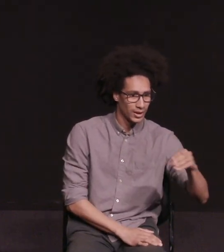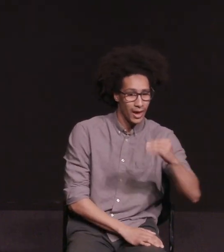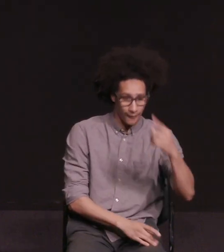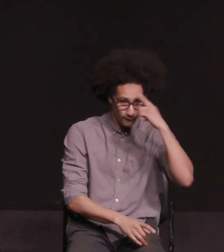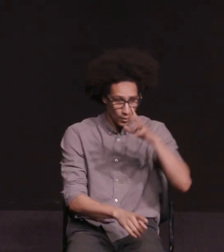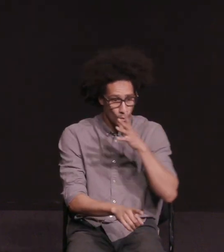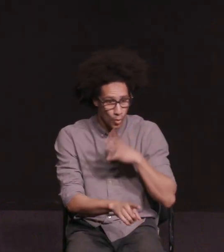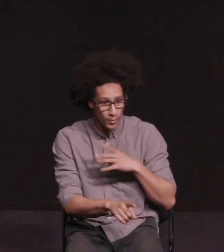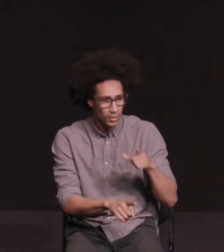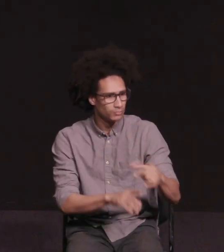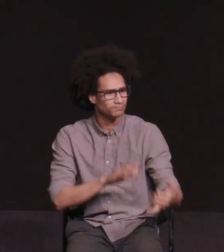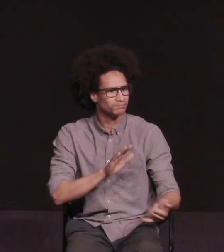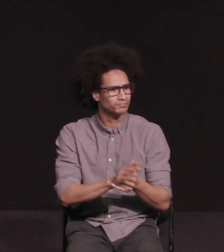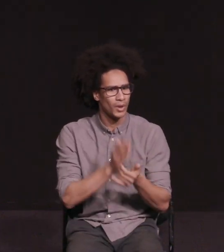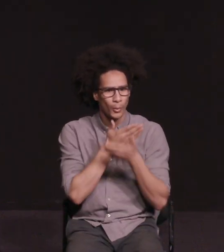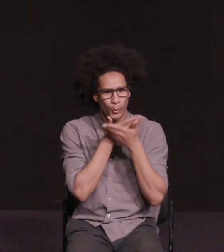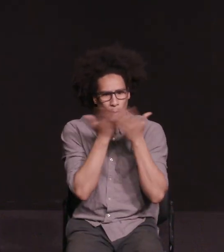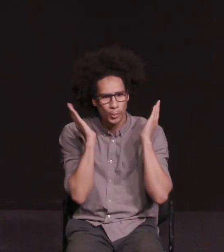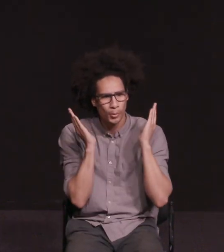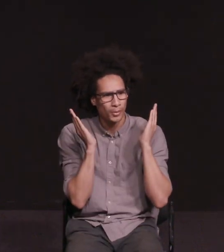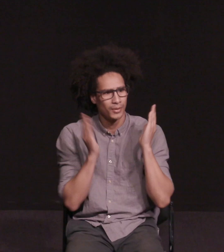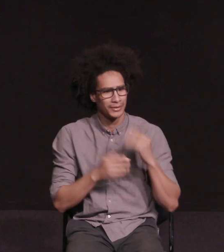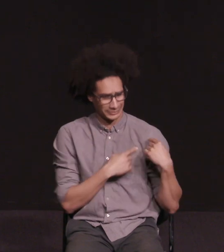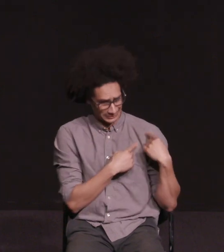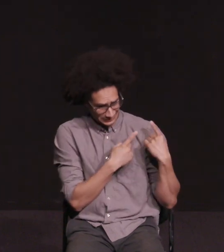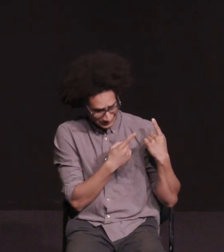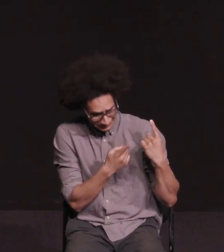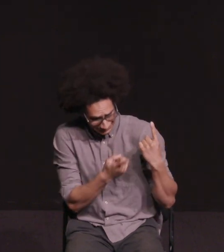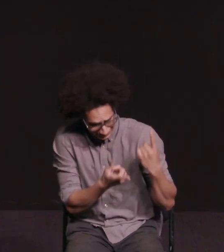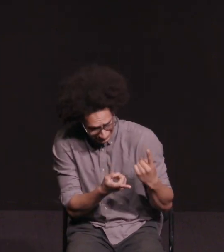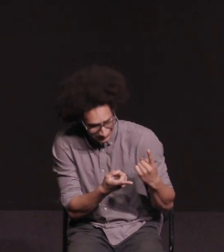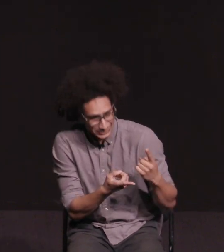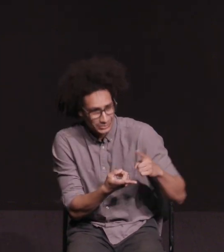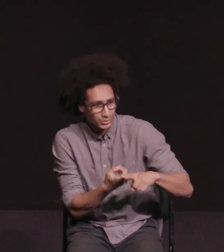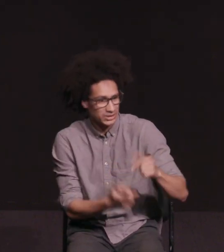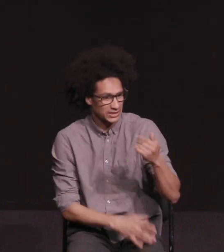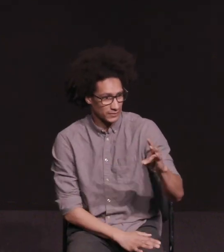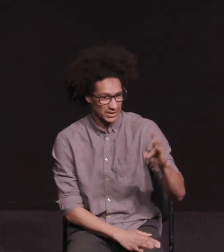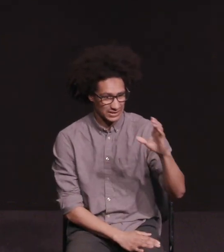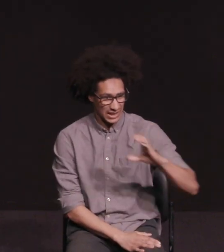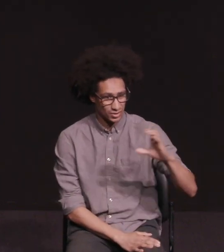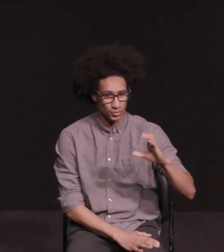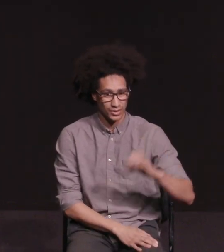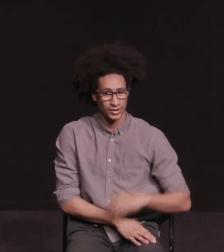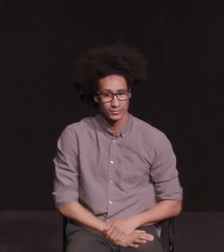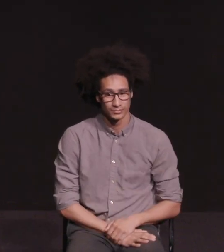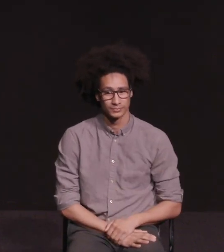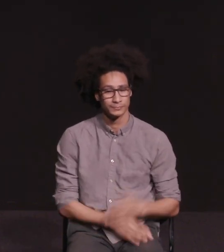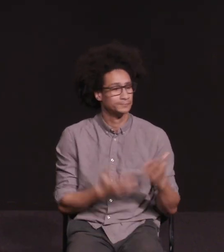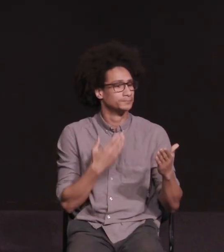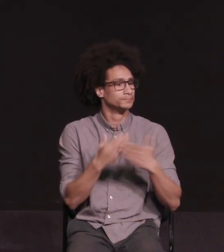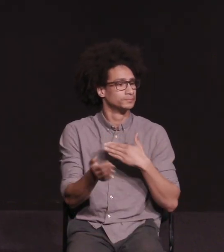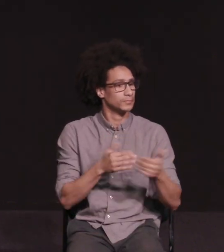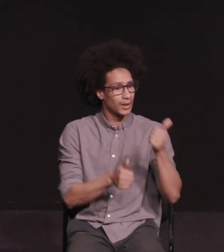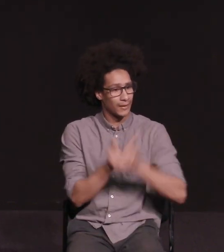for women as late as the 17th century. But despite every effort to criminalize learning and the